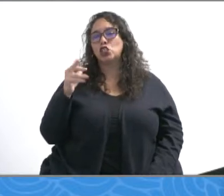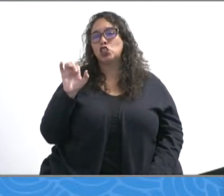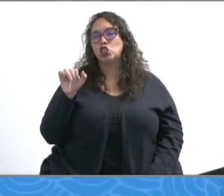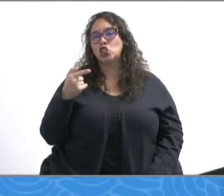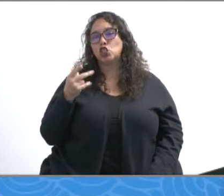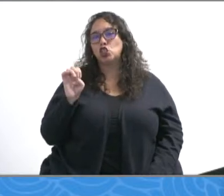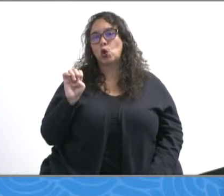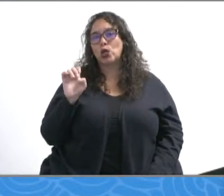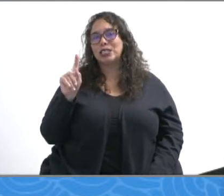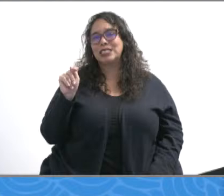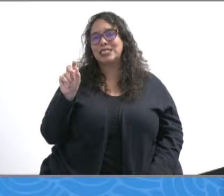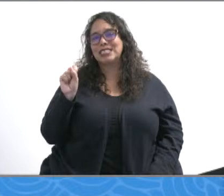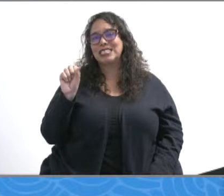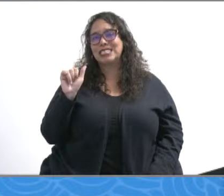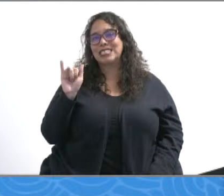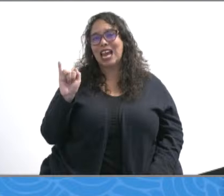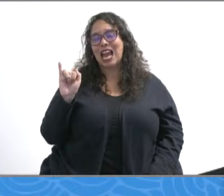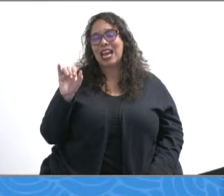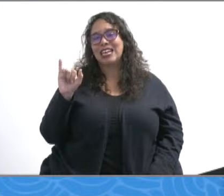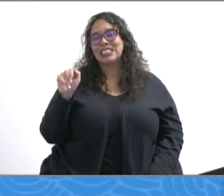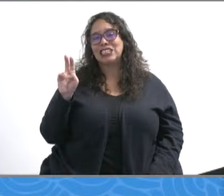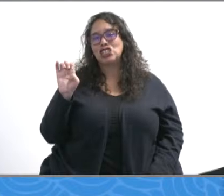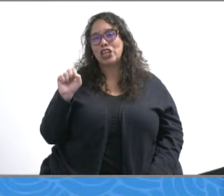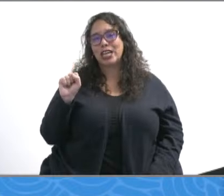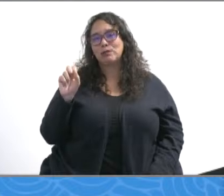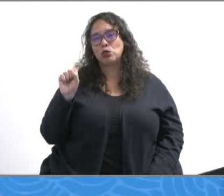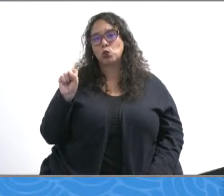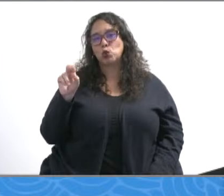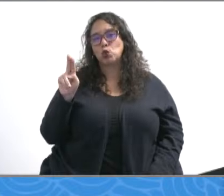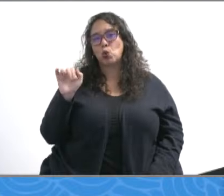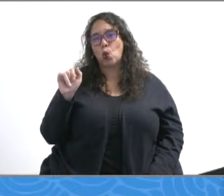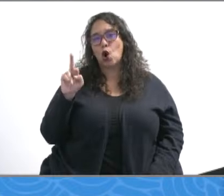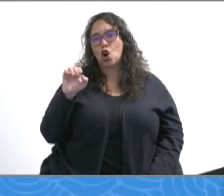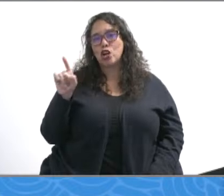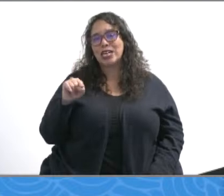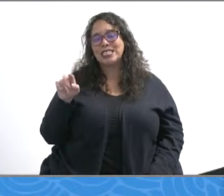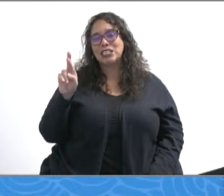we have James Suarez, we have Renee Arkus,